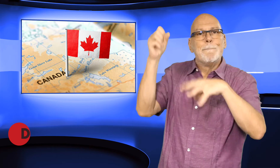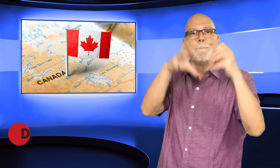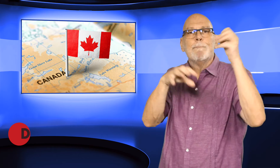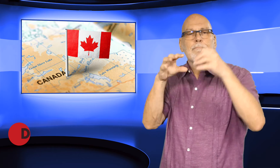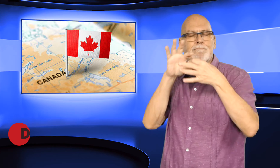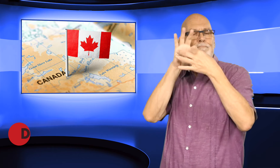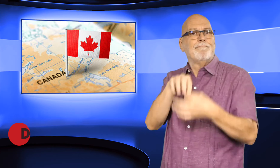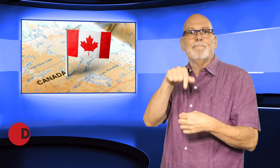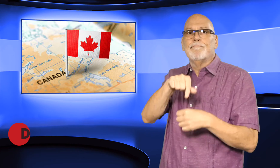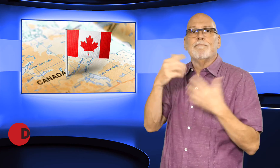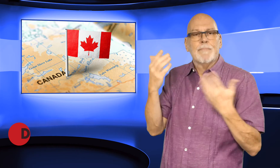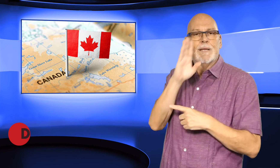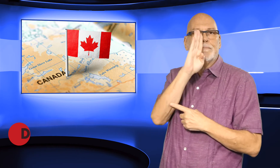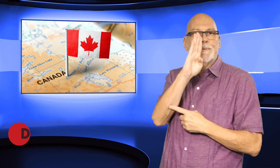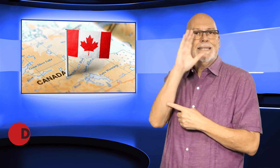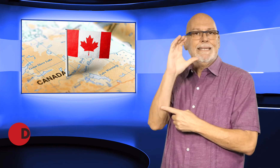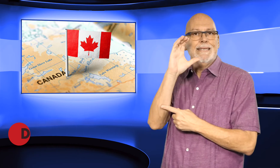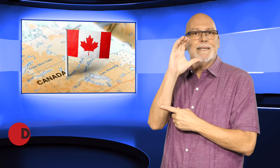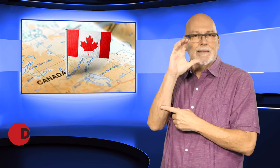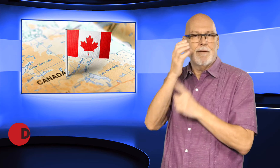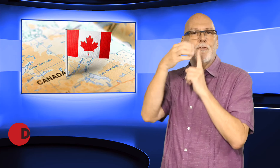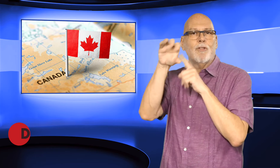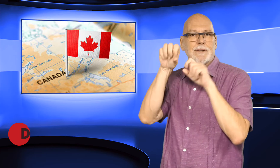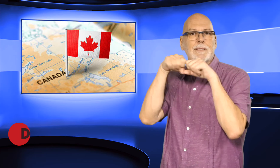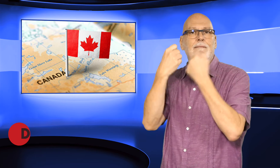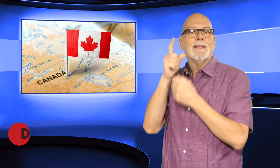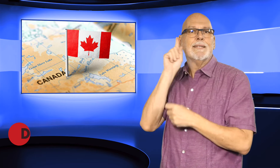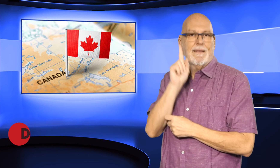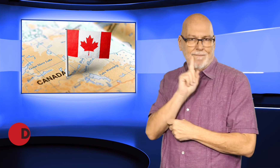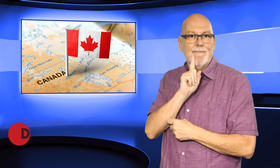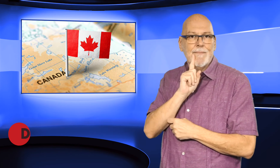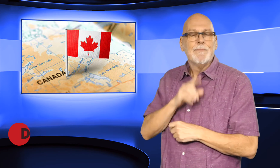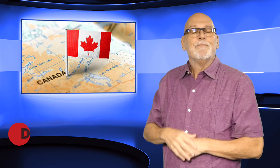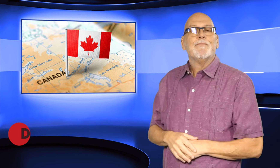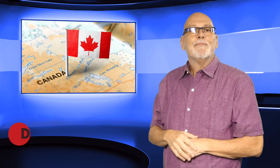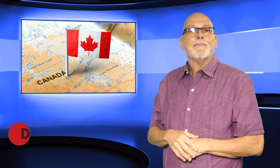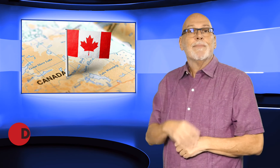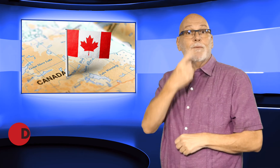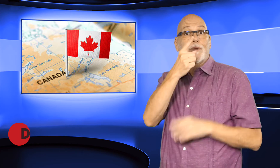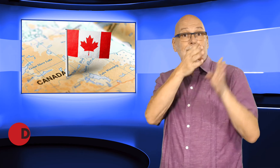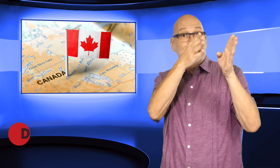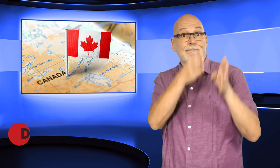meeting of the BC Cultural Society of the Deaf.